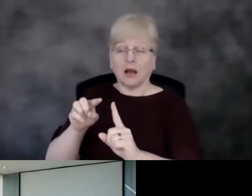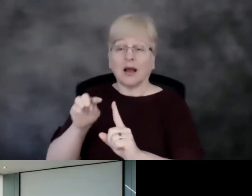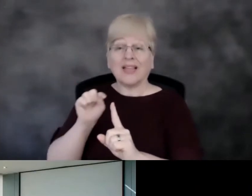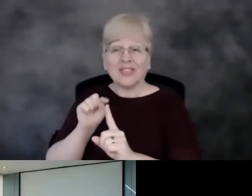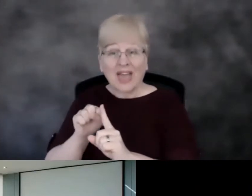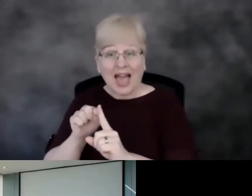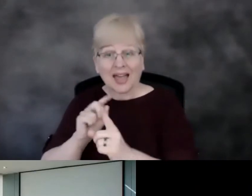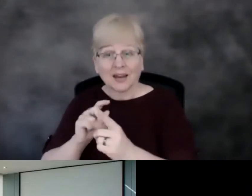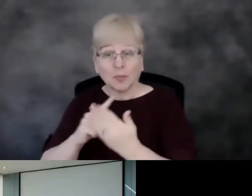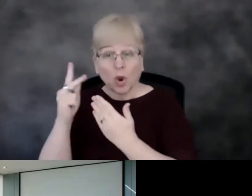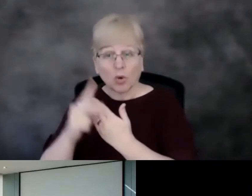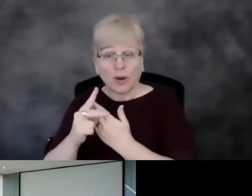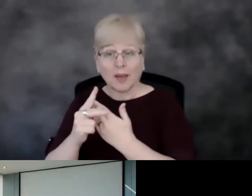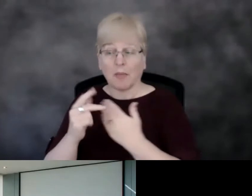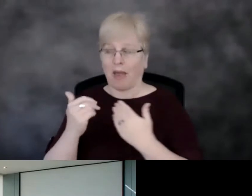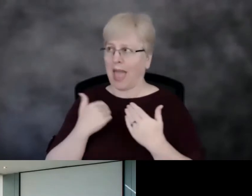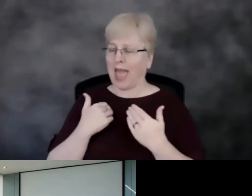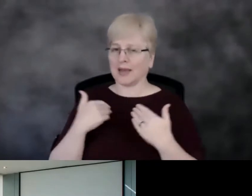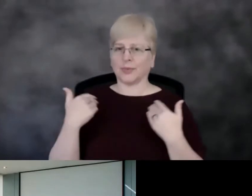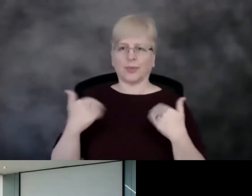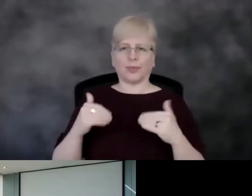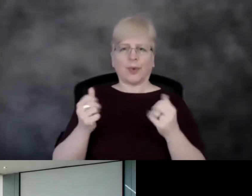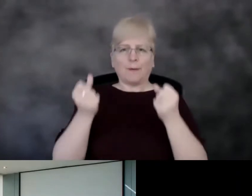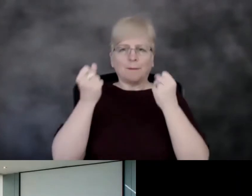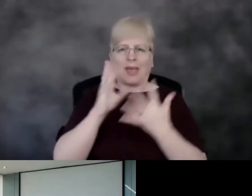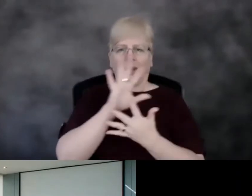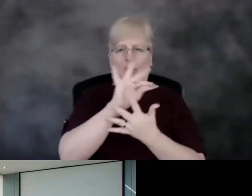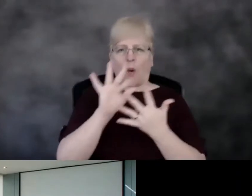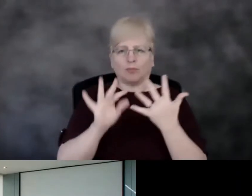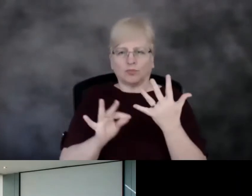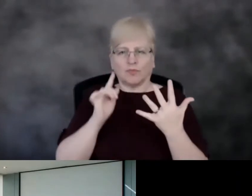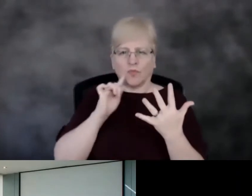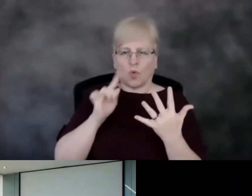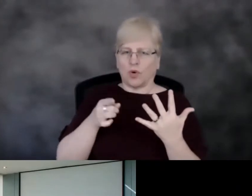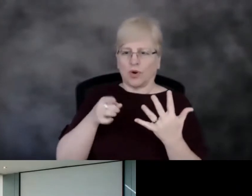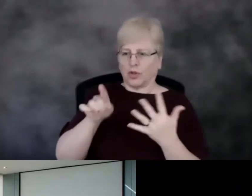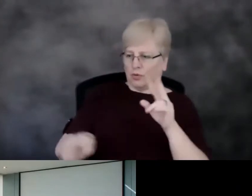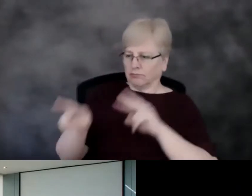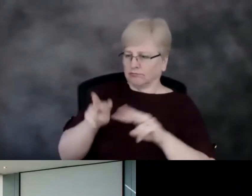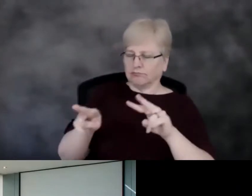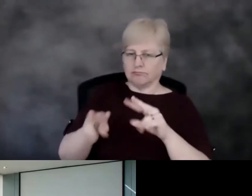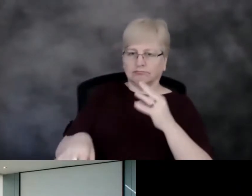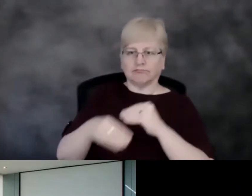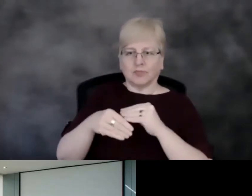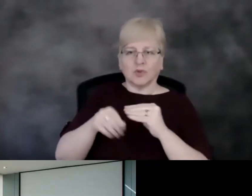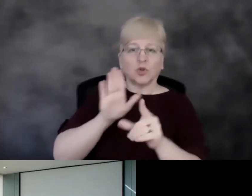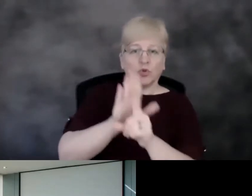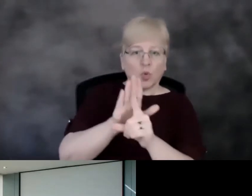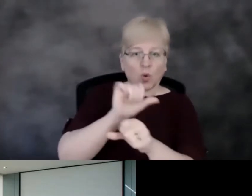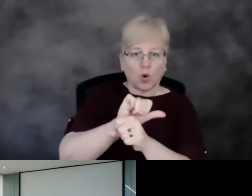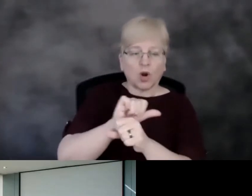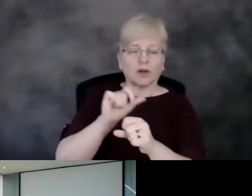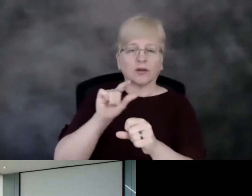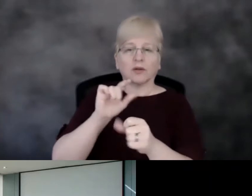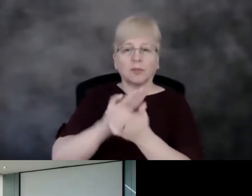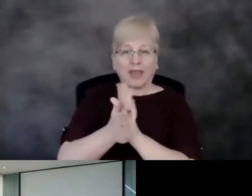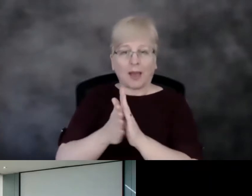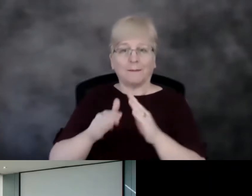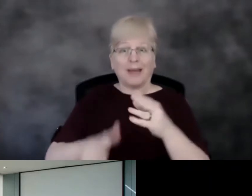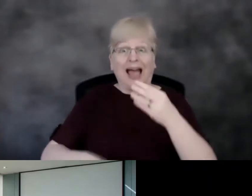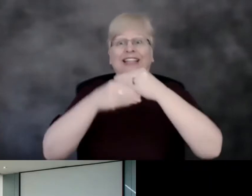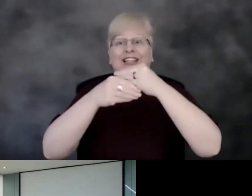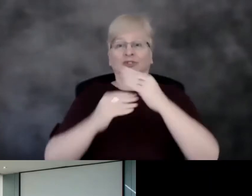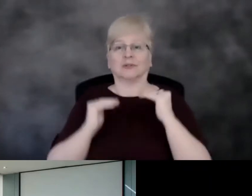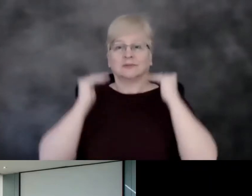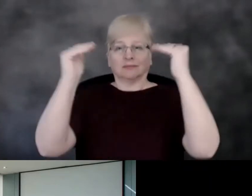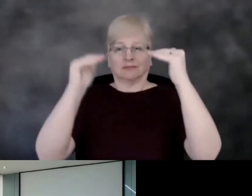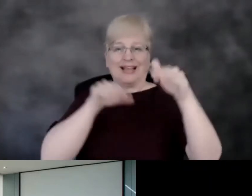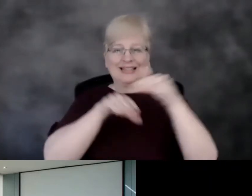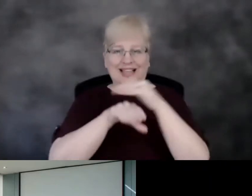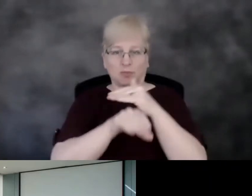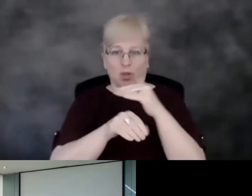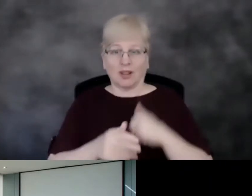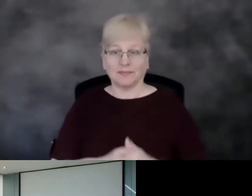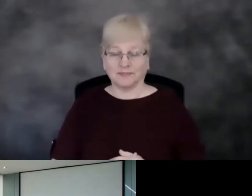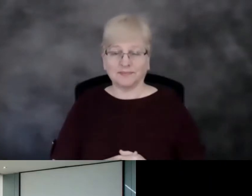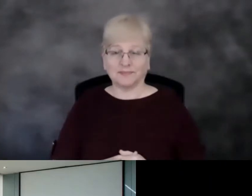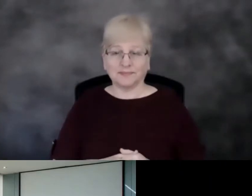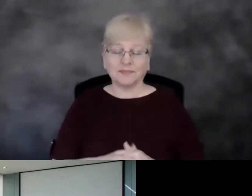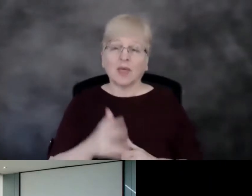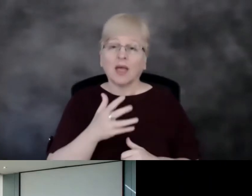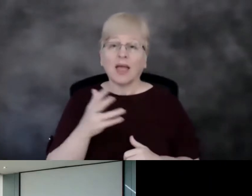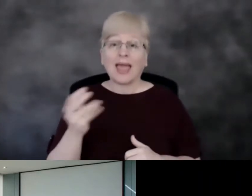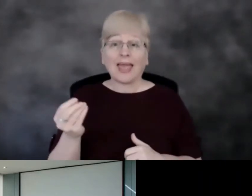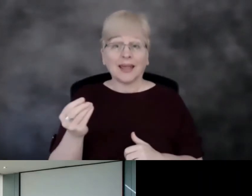make you and you're work additionally accessible. 16:10:46 Most important, is that you can both